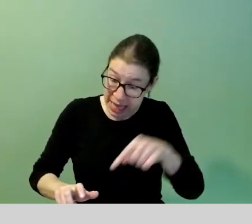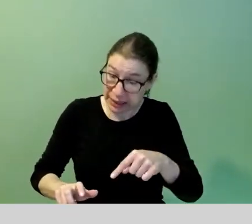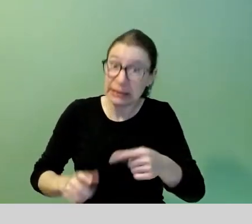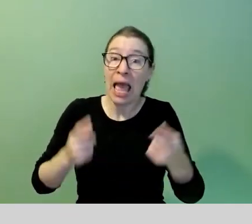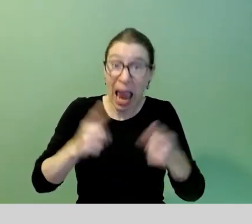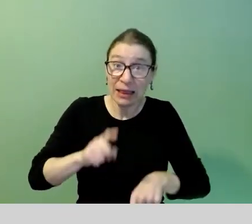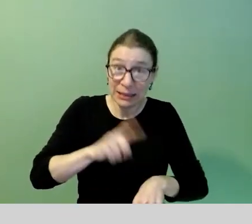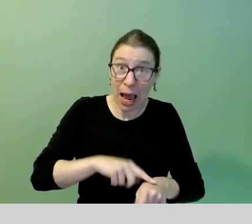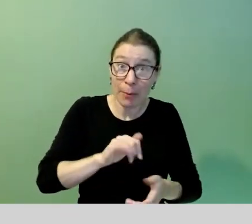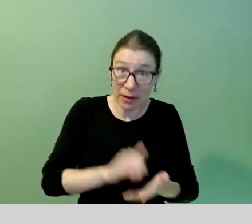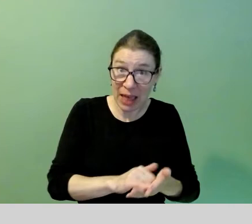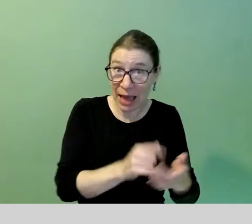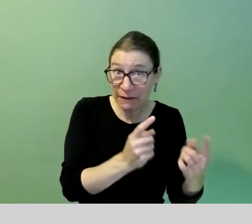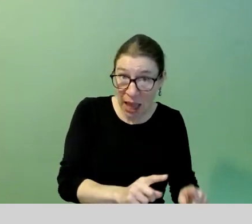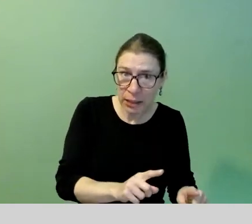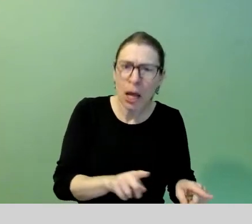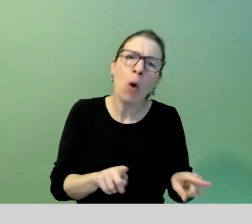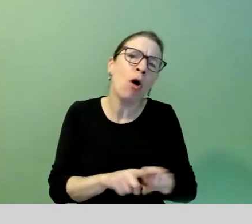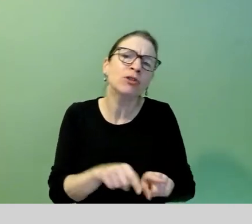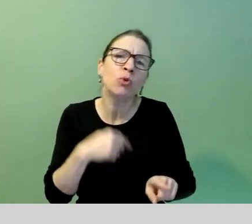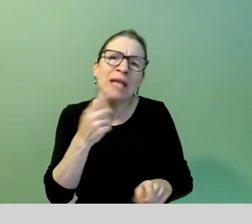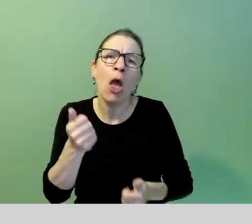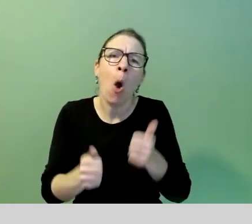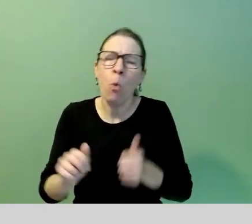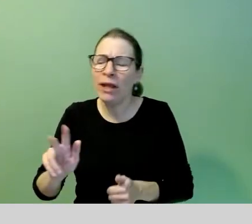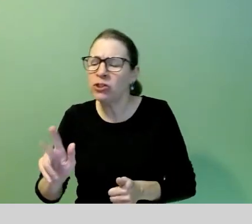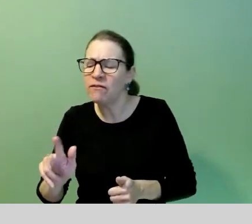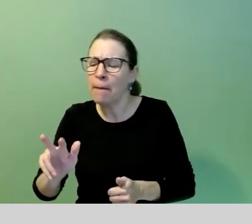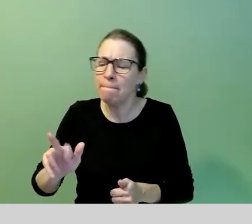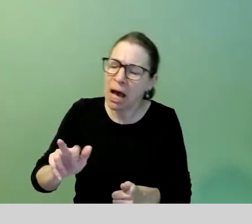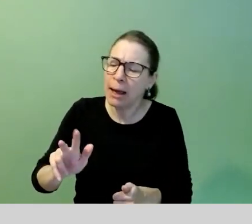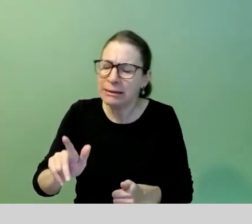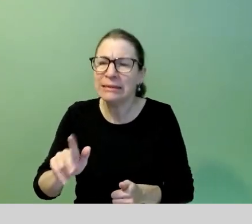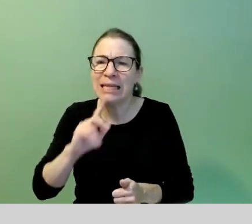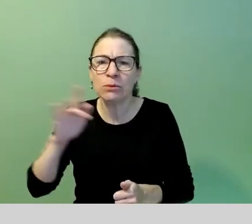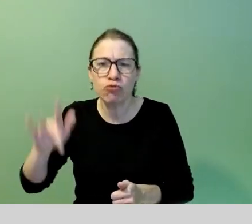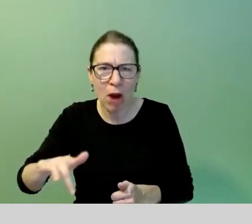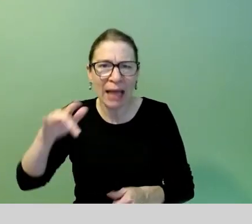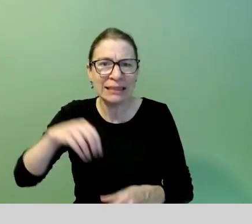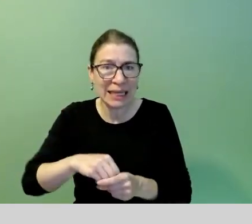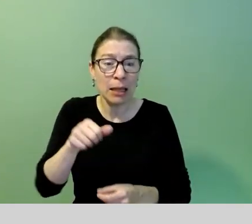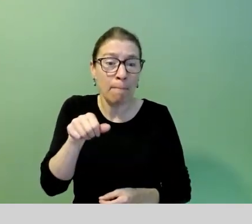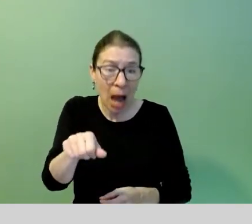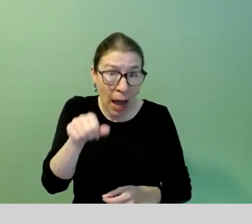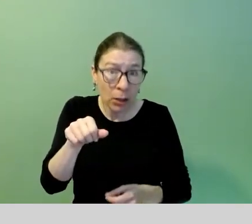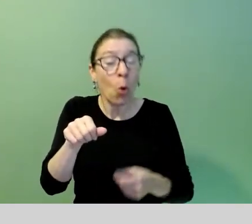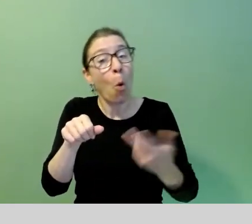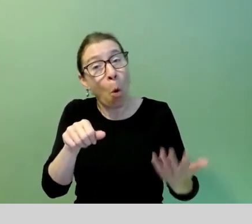It'll also tell you which of the buttons is pressed in the button or buttons attribute, depending on the event.